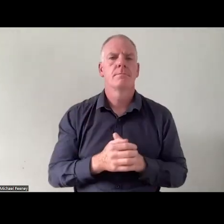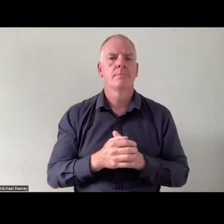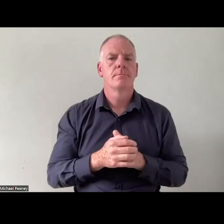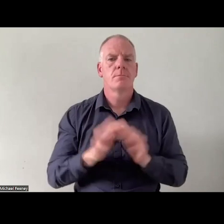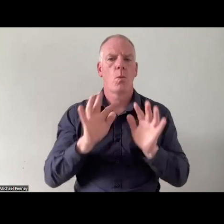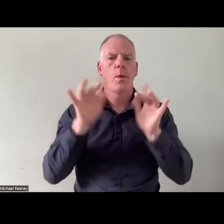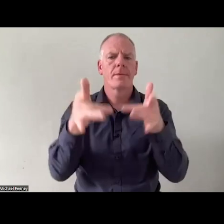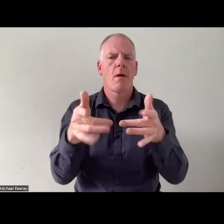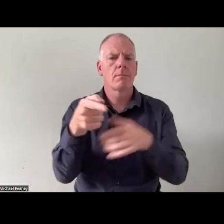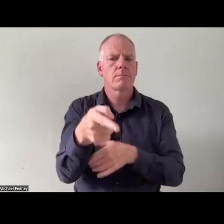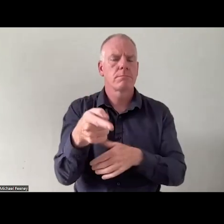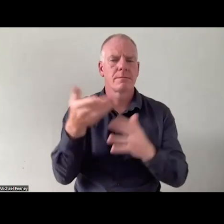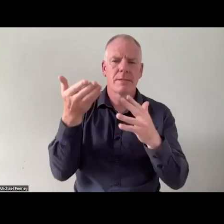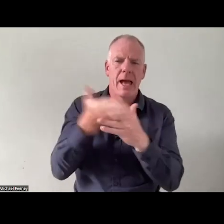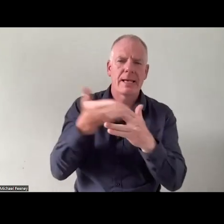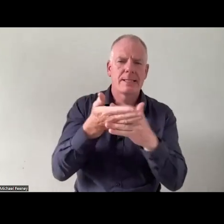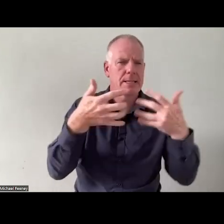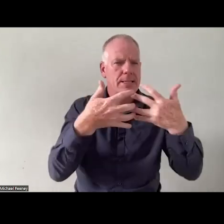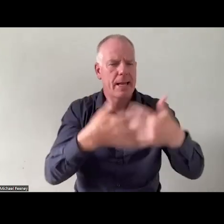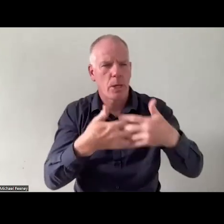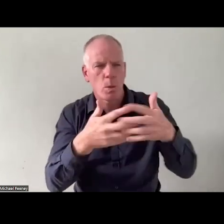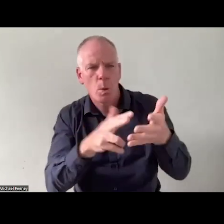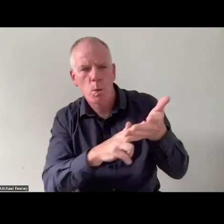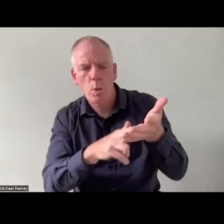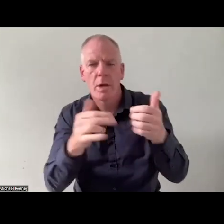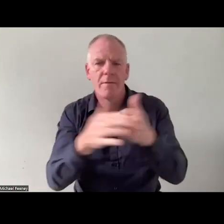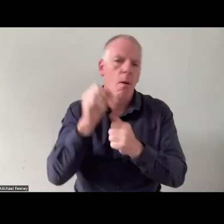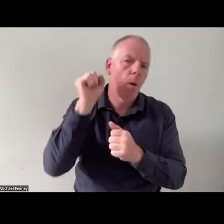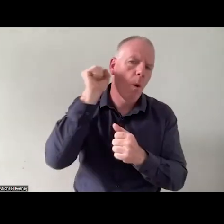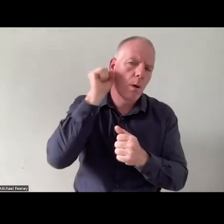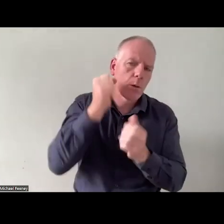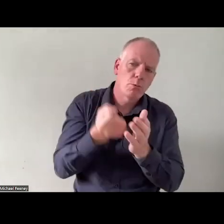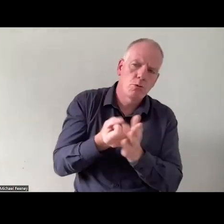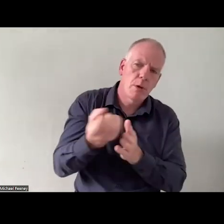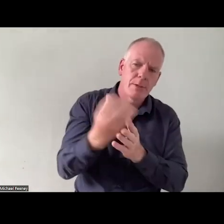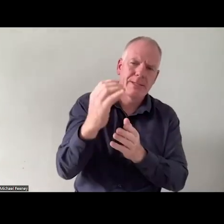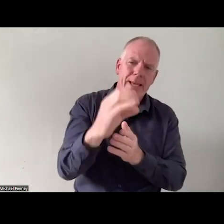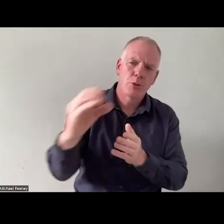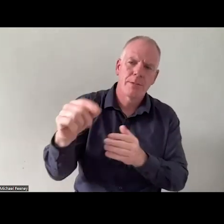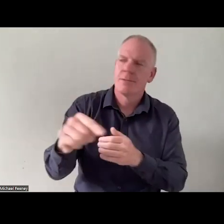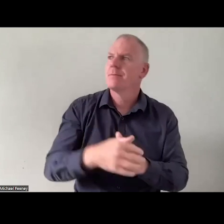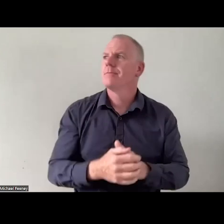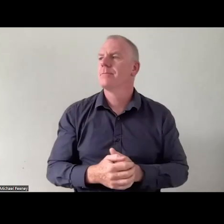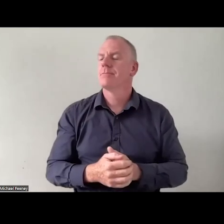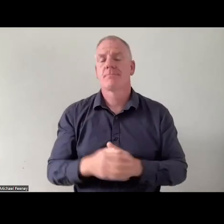is about access technology for audio description and captioning. I suppose one thing I do need to say at the outset